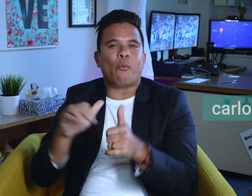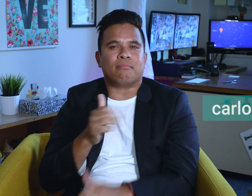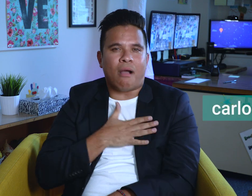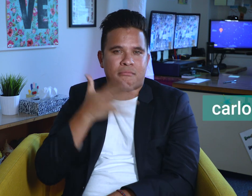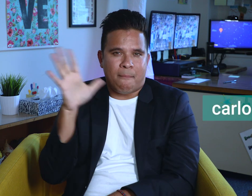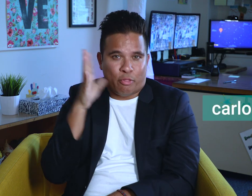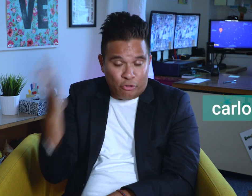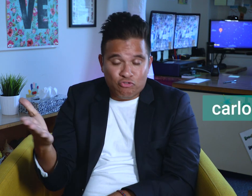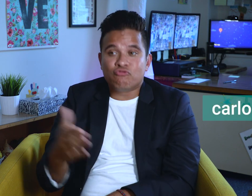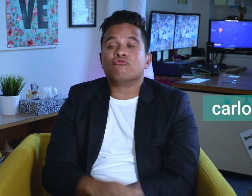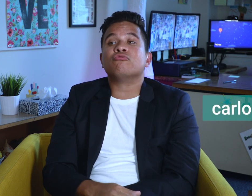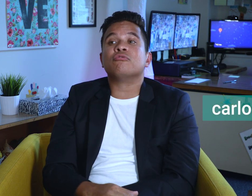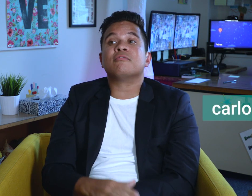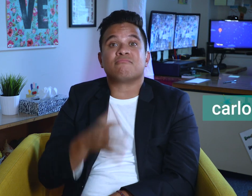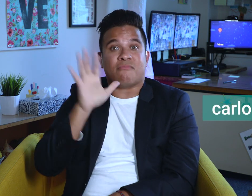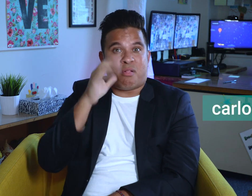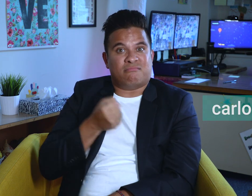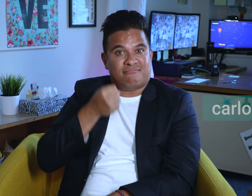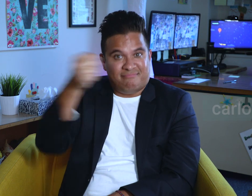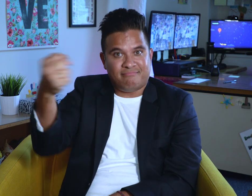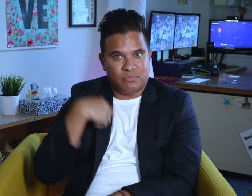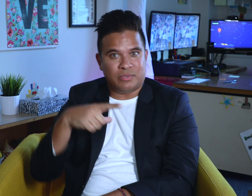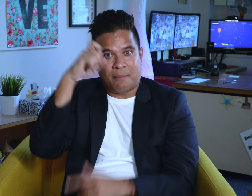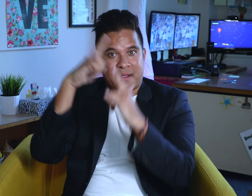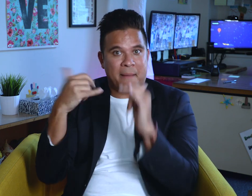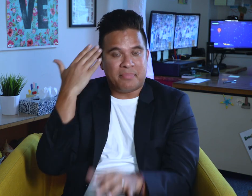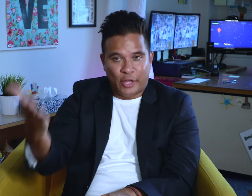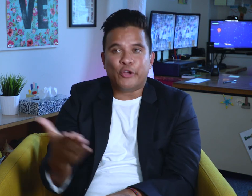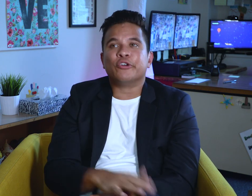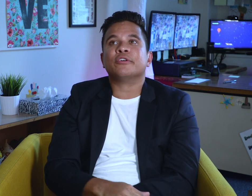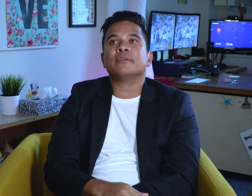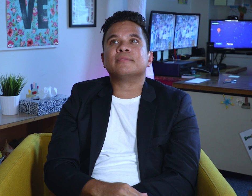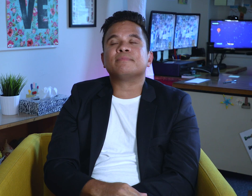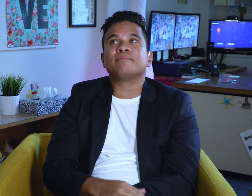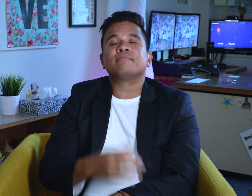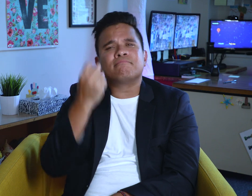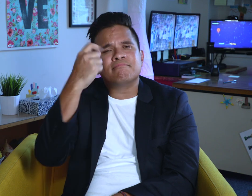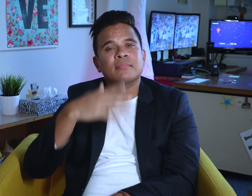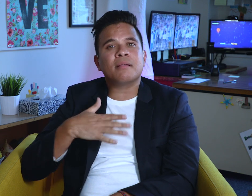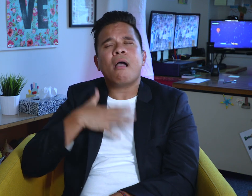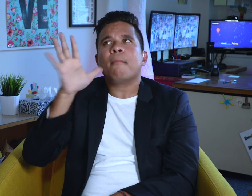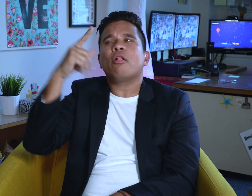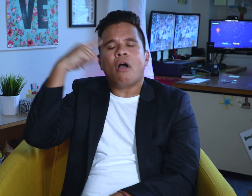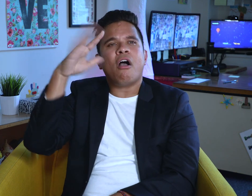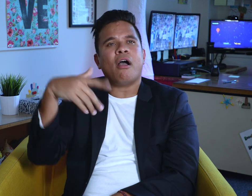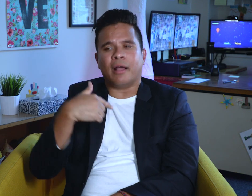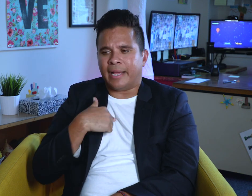I went to Florida to spend some time with my mother. She enrolled me in a traditional summer camp in the area. She thought because I was mainstreamed